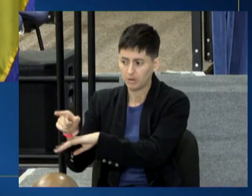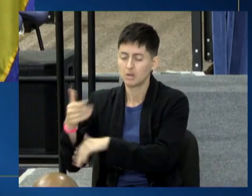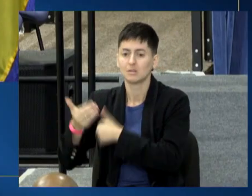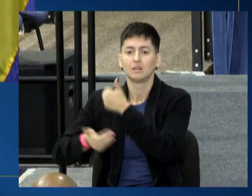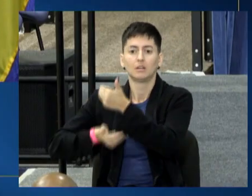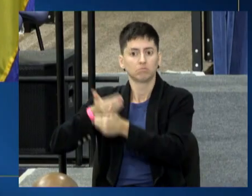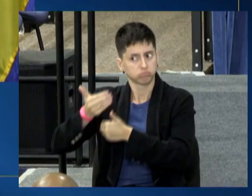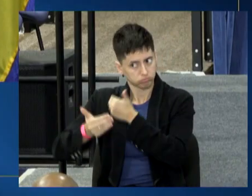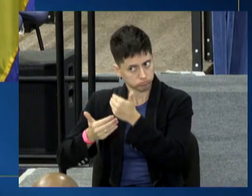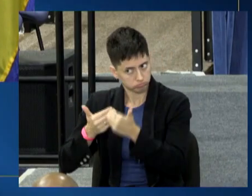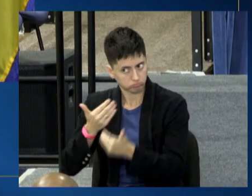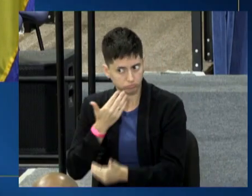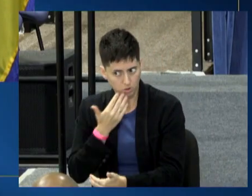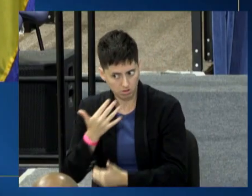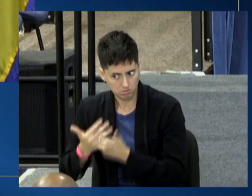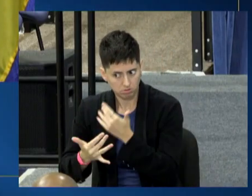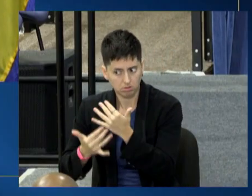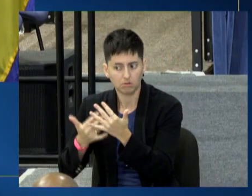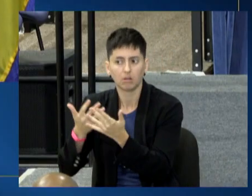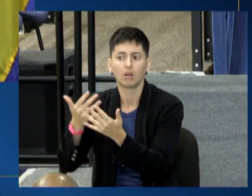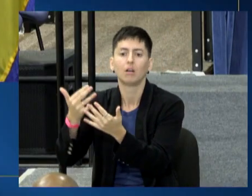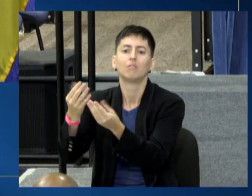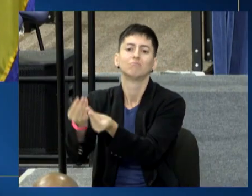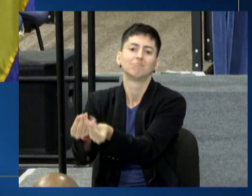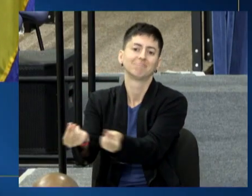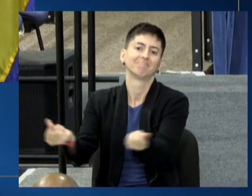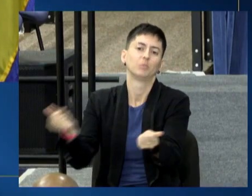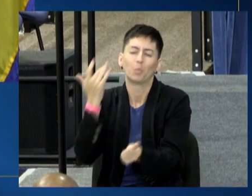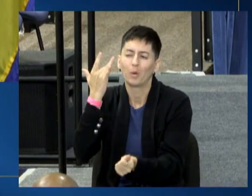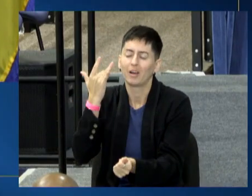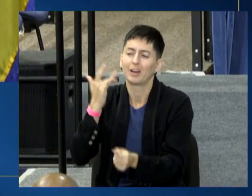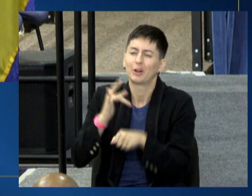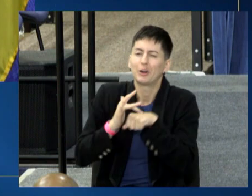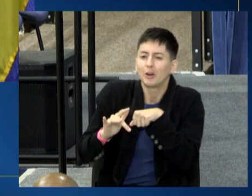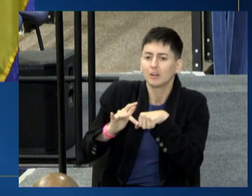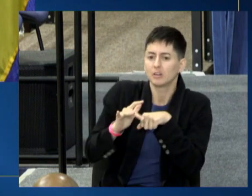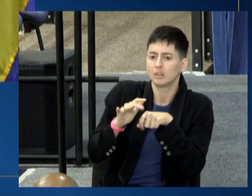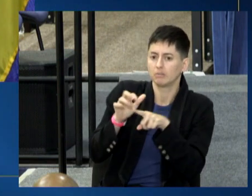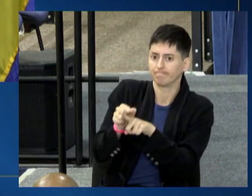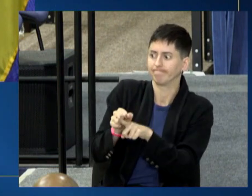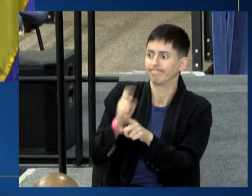were able to catch it early. So, this is a relatively straightforward digital tool.